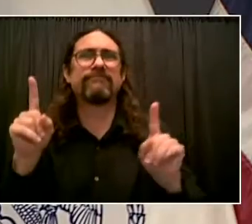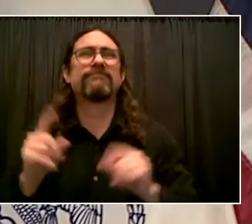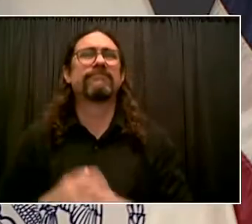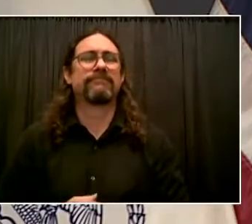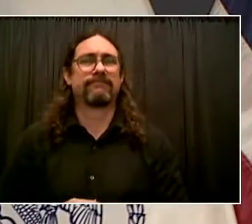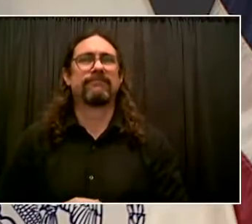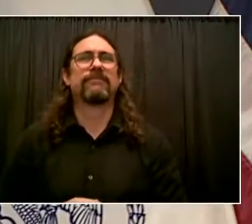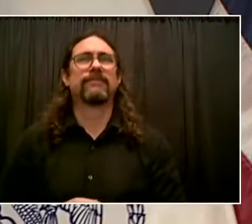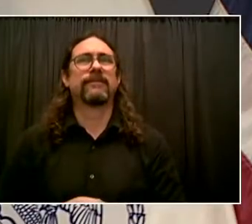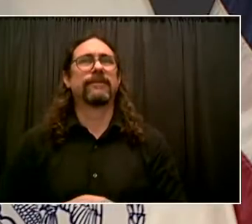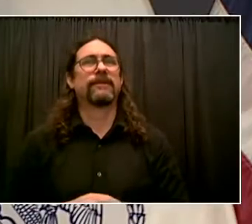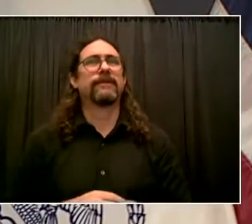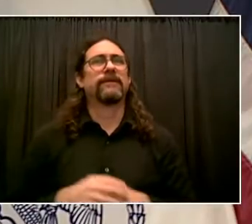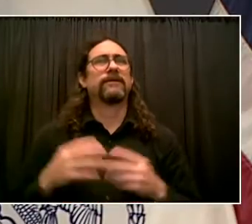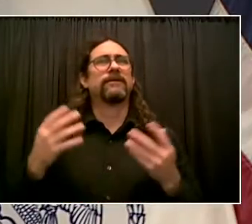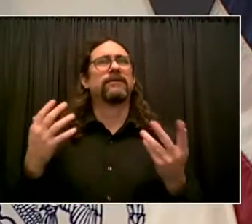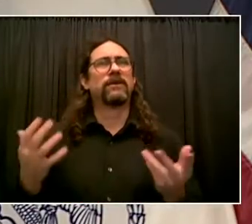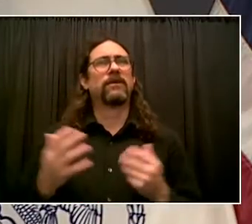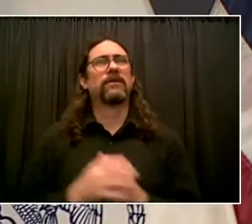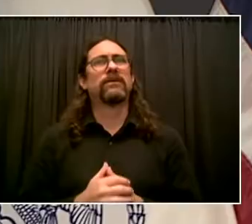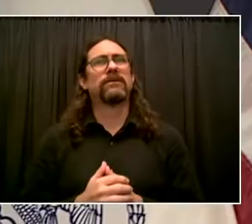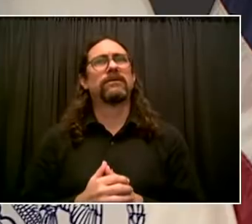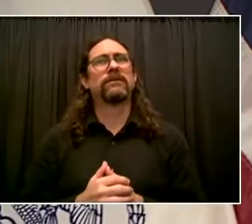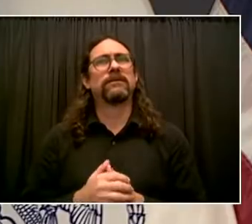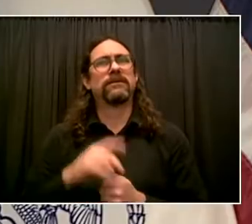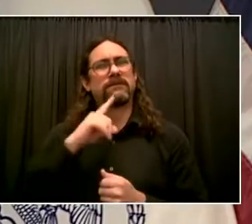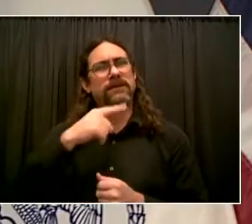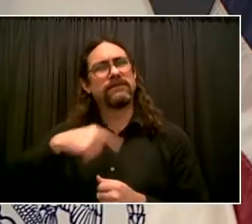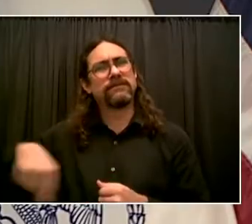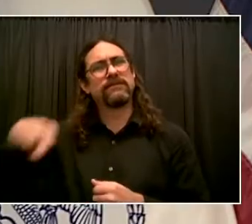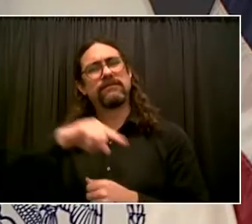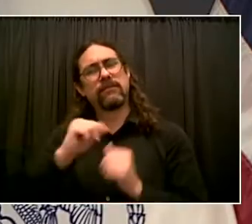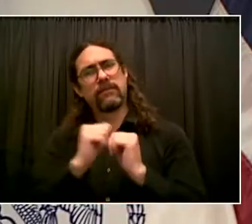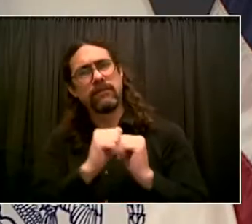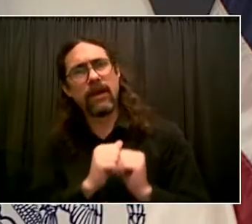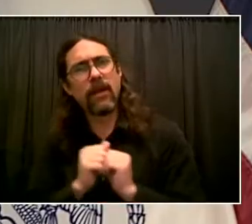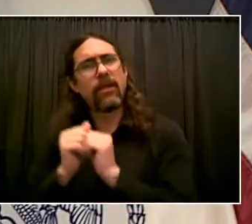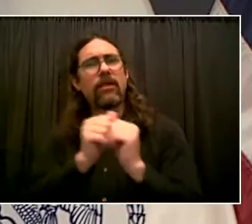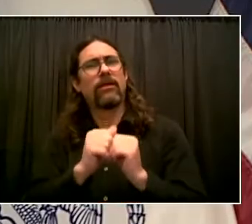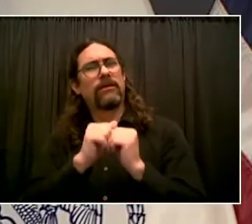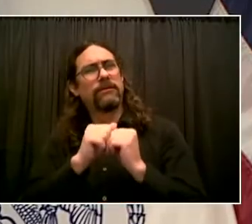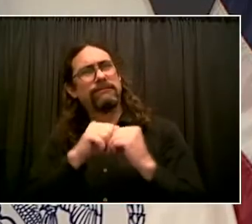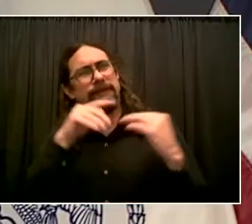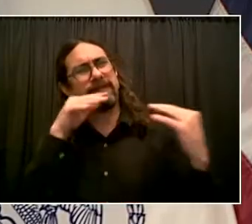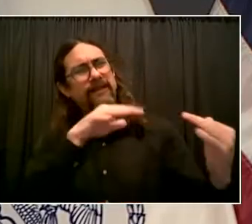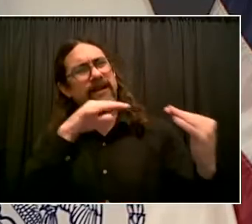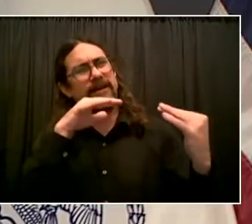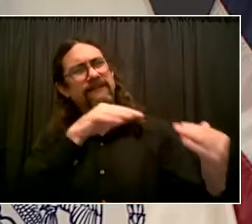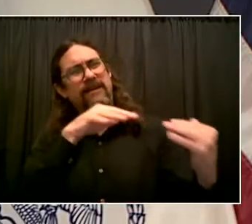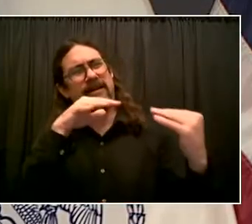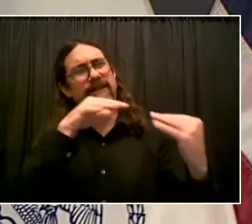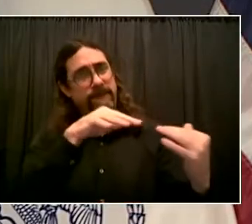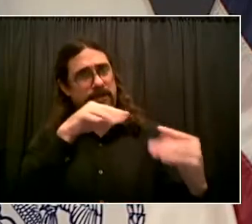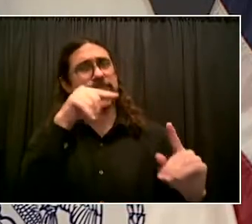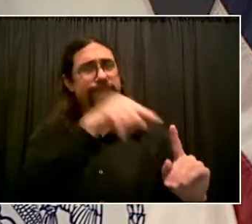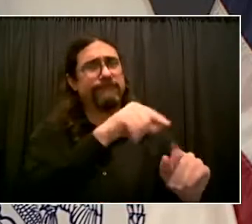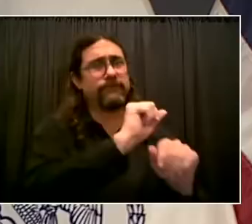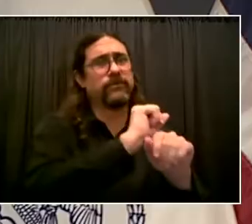STATE GOVERNMENT , IN FRONT TO GHFIT COVID-19 AND THAT IS